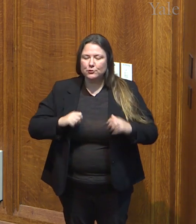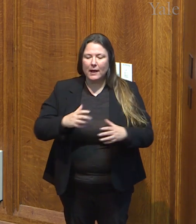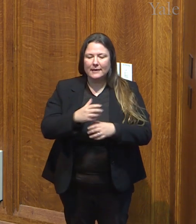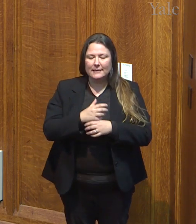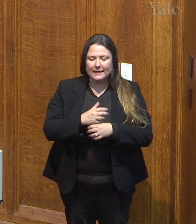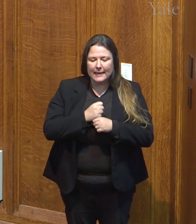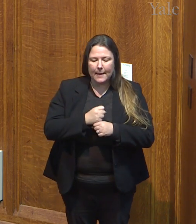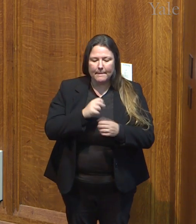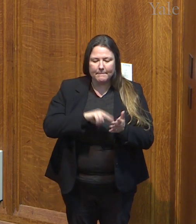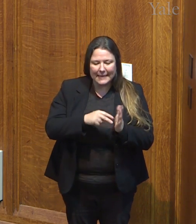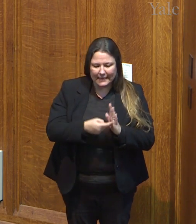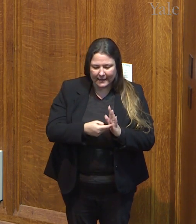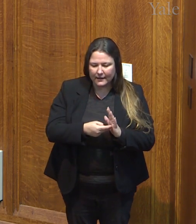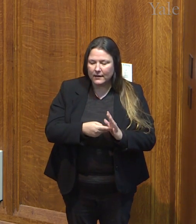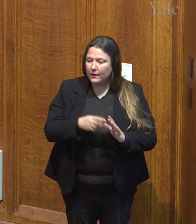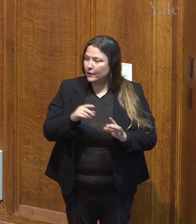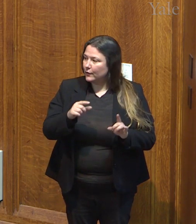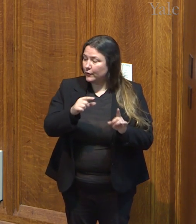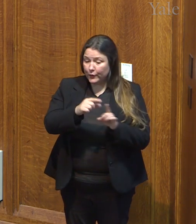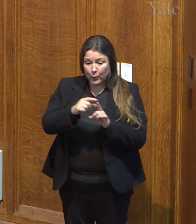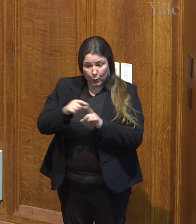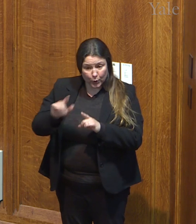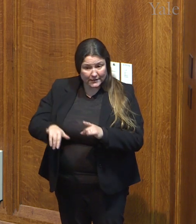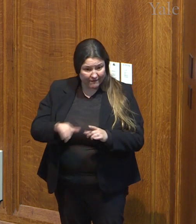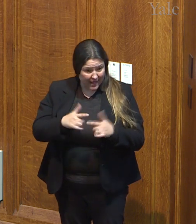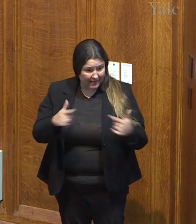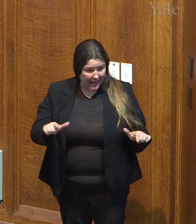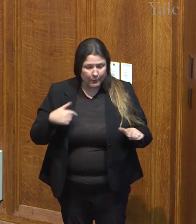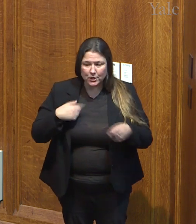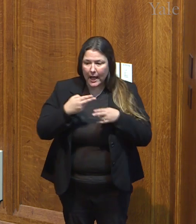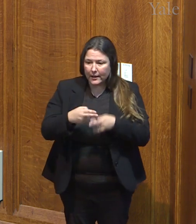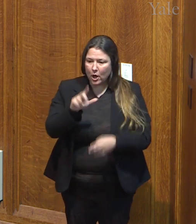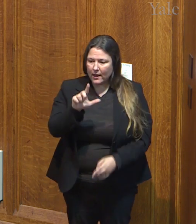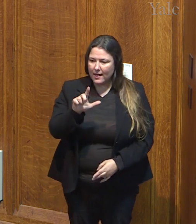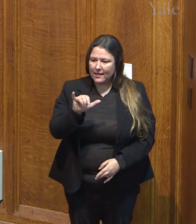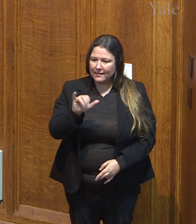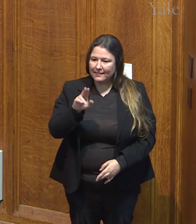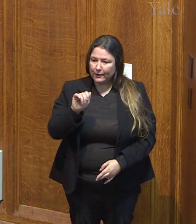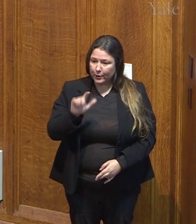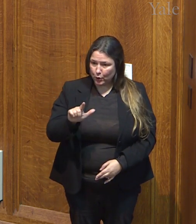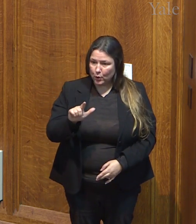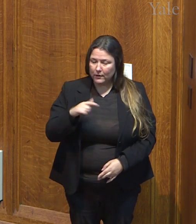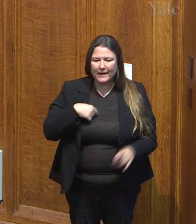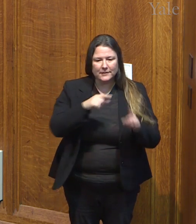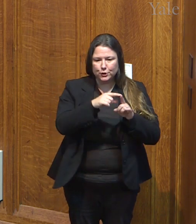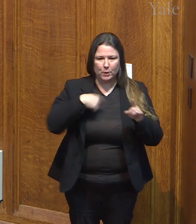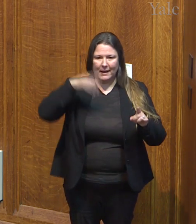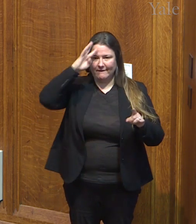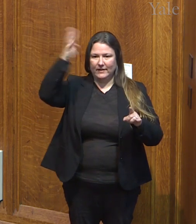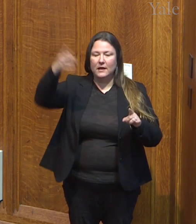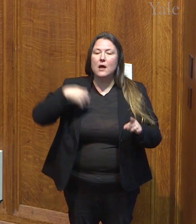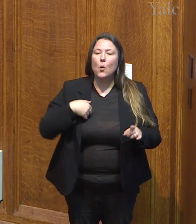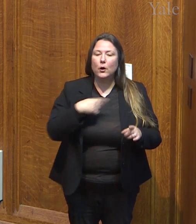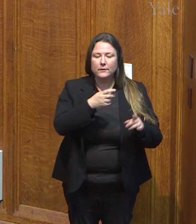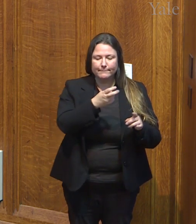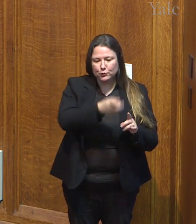The words of this language, what I call its lyricals, a term of my invention are transitional words,